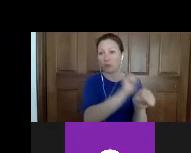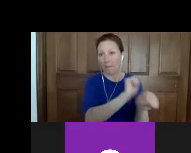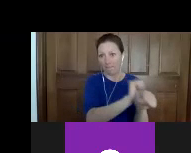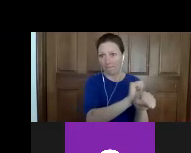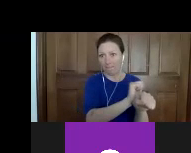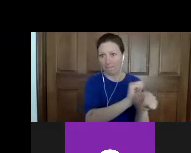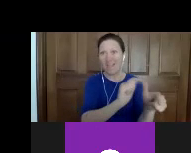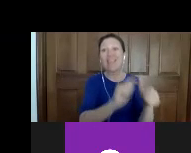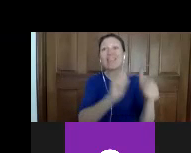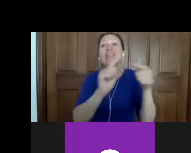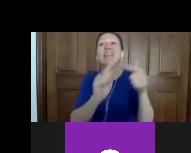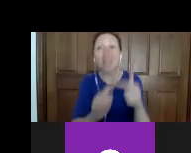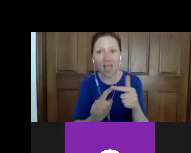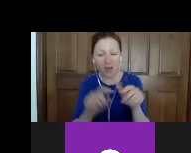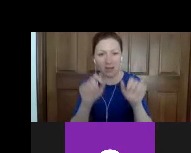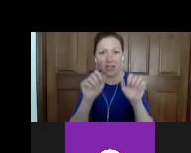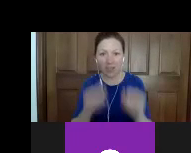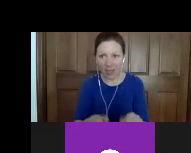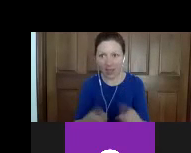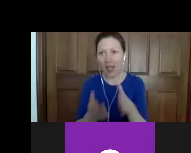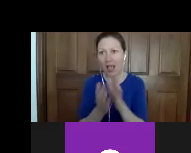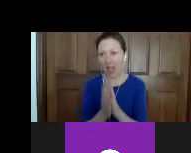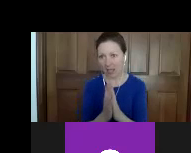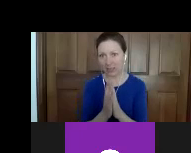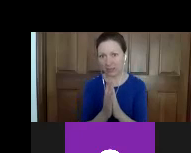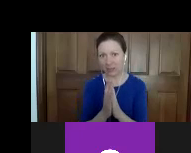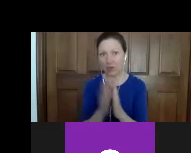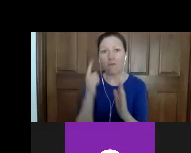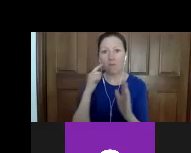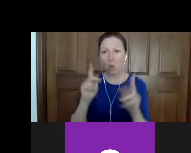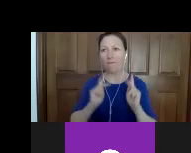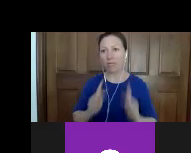of all employees, not just the people with disabilities and what their testing for has